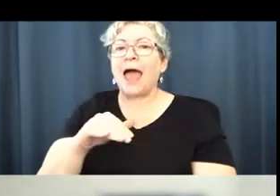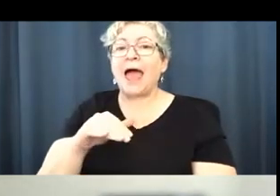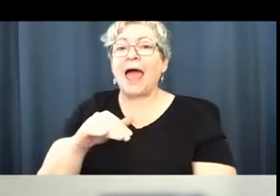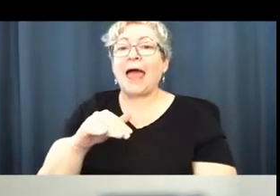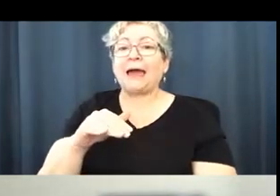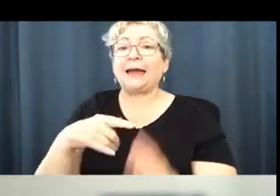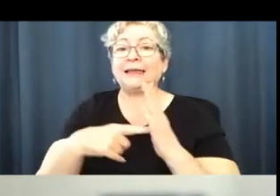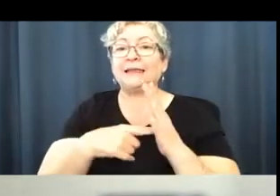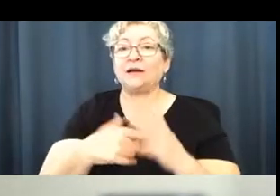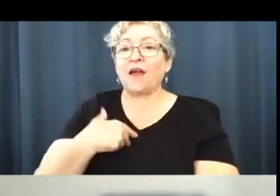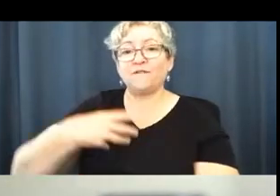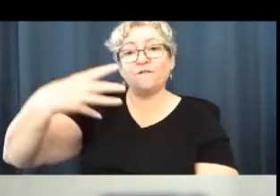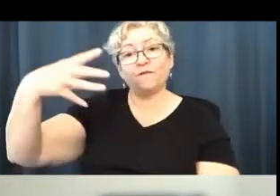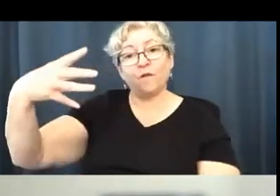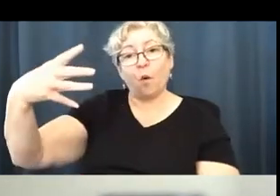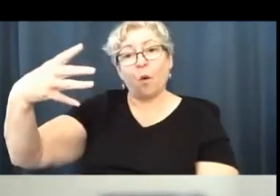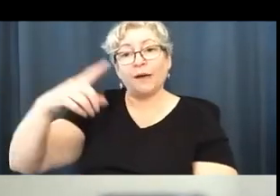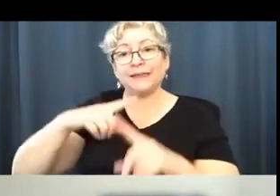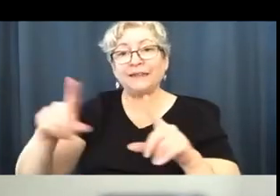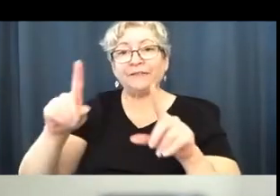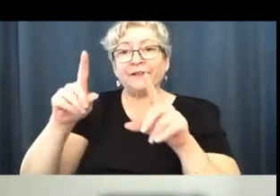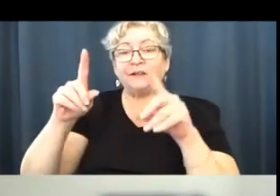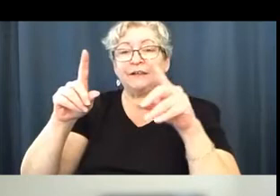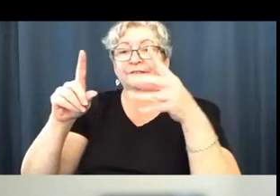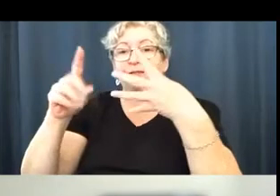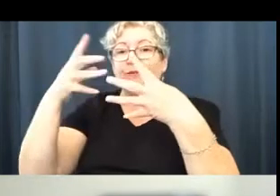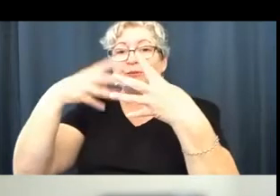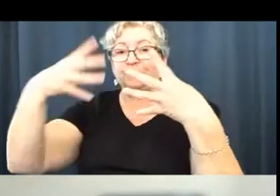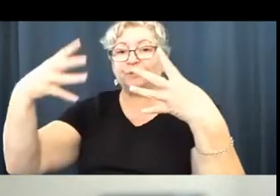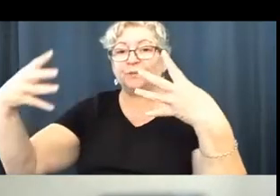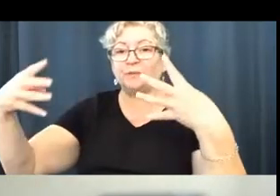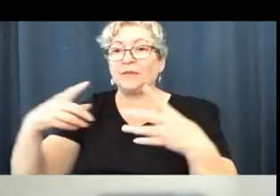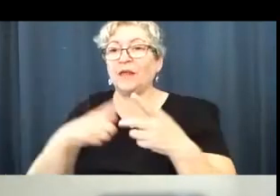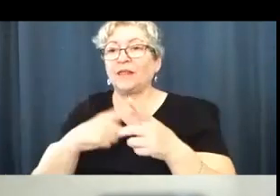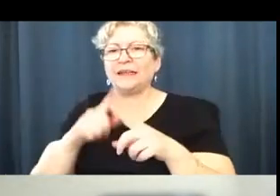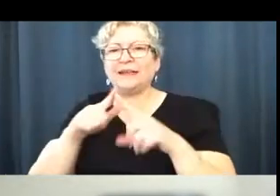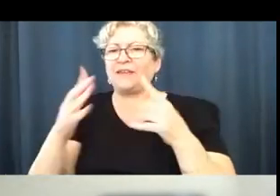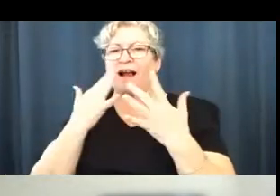If you've got four different series on a line chart and you've just got different colors.